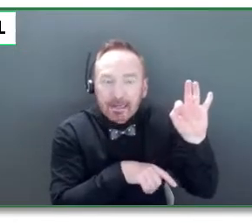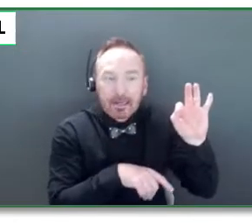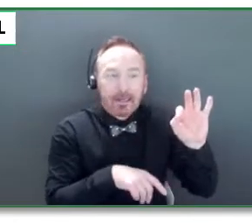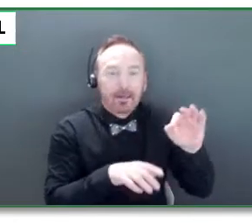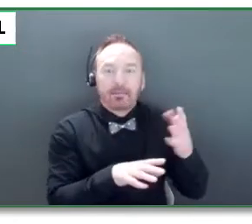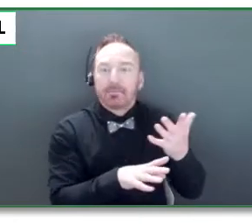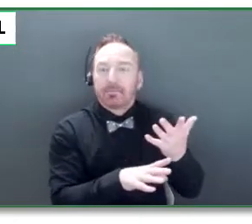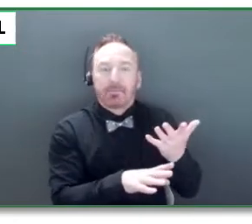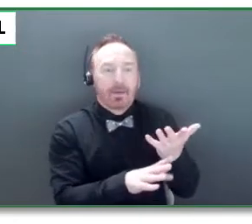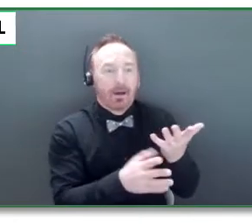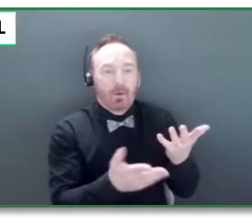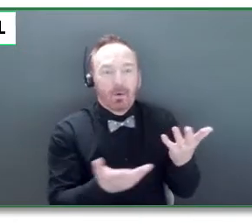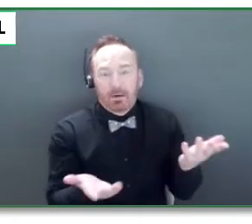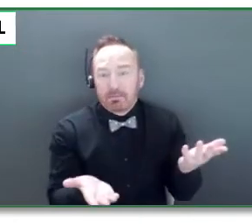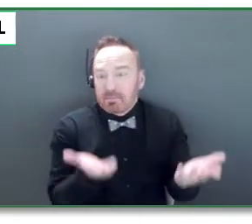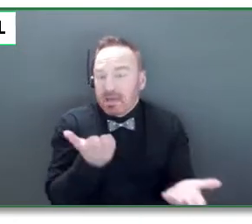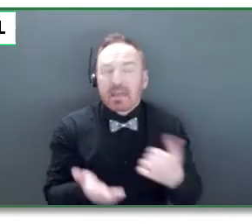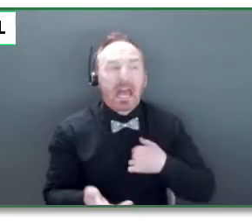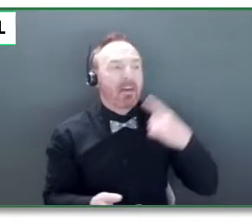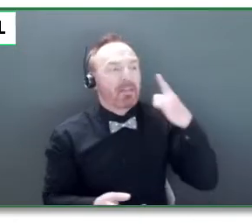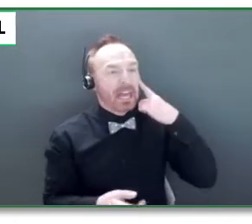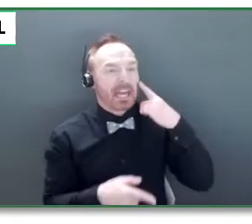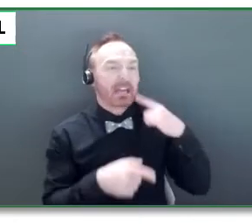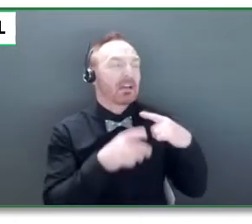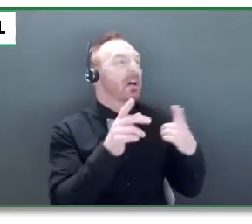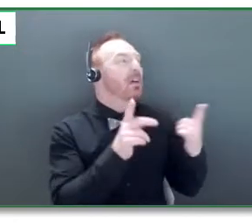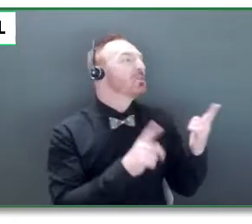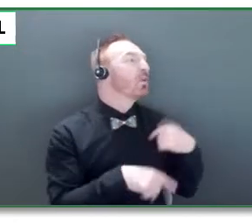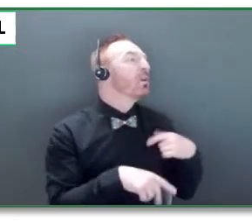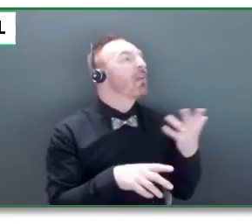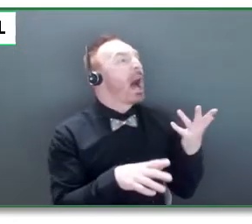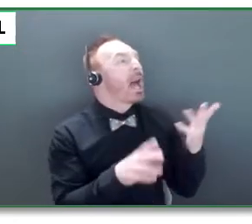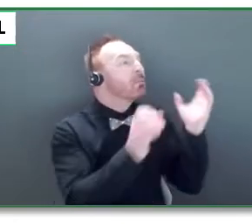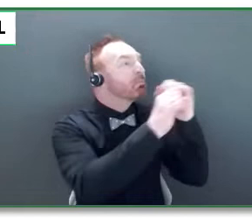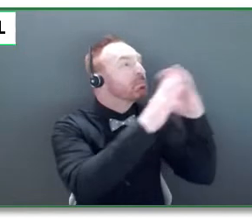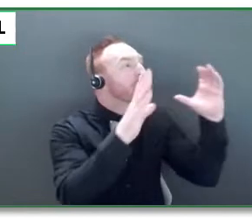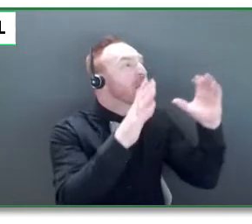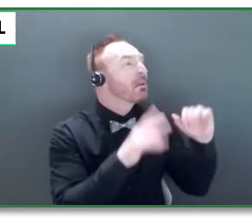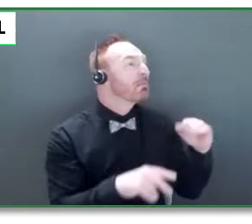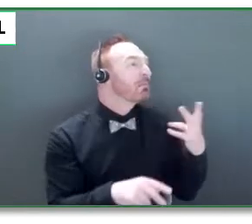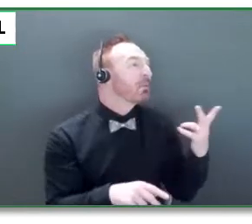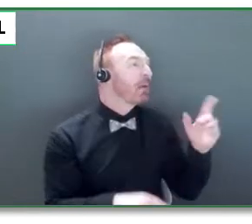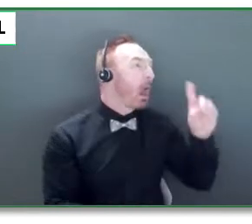oh this looks pretty easy to me so I'll go anyway and then halfway through you